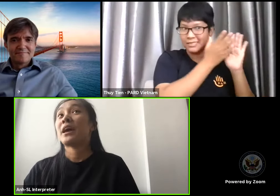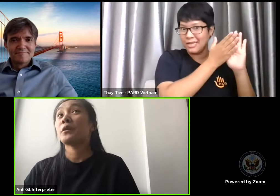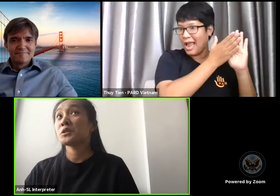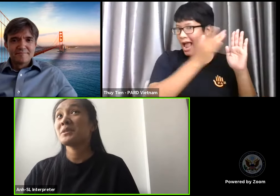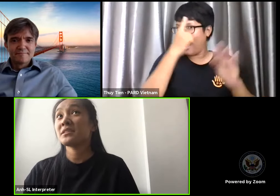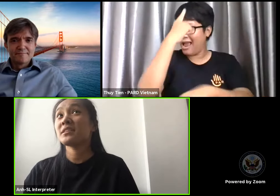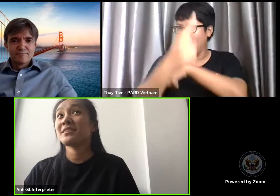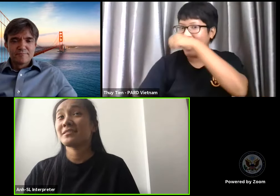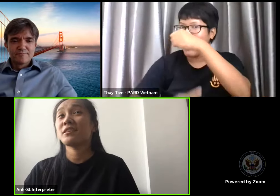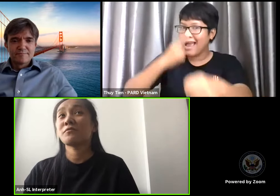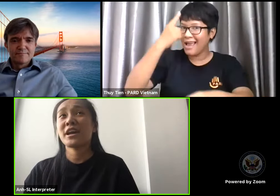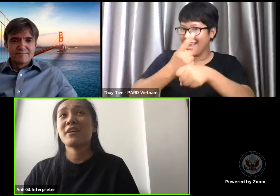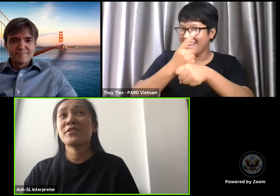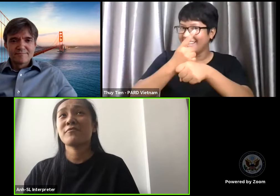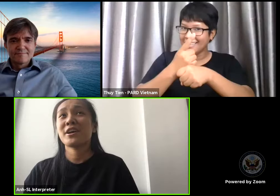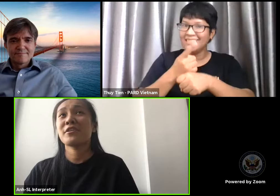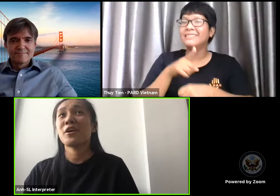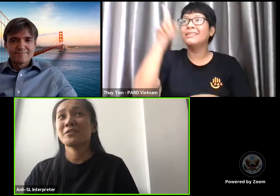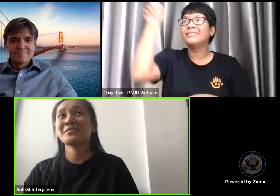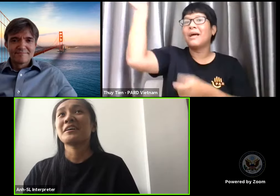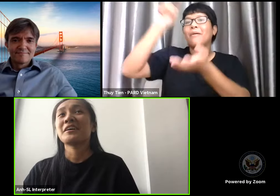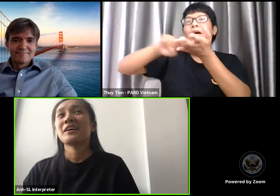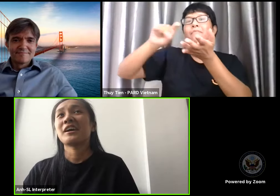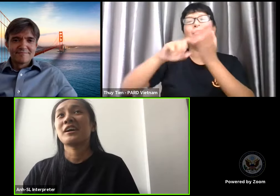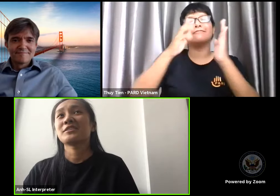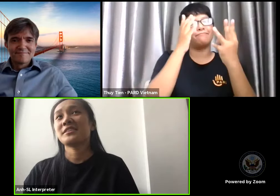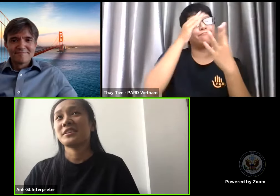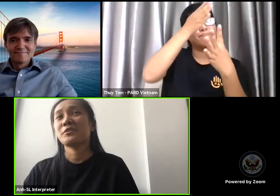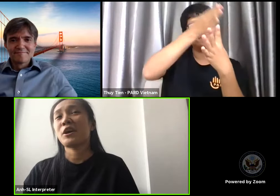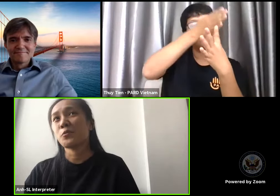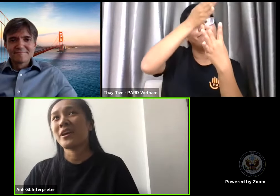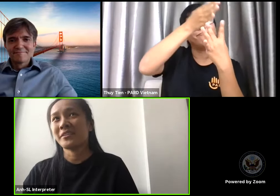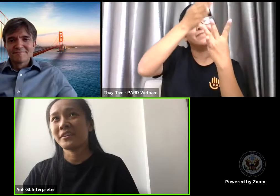and Ho Chi Minh City is a very, very hot city, hot weather,